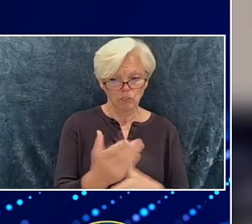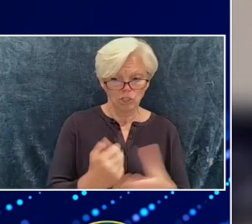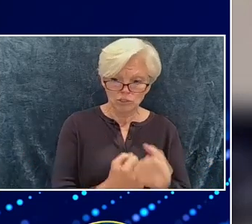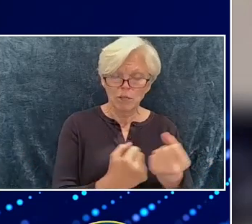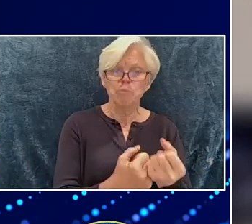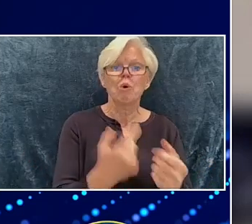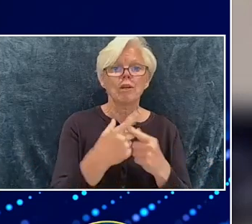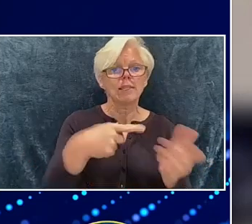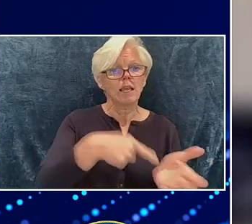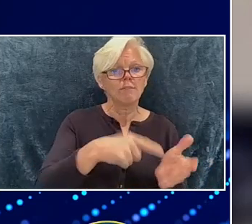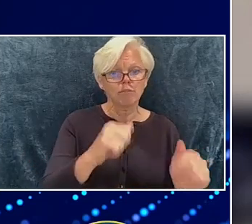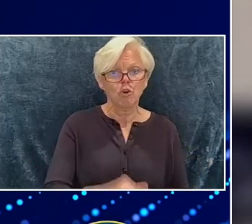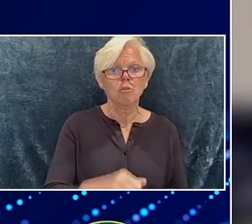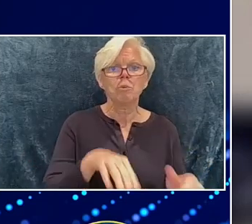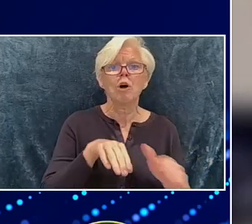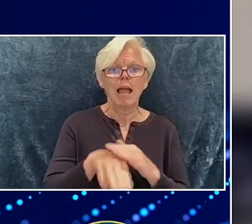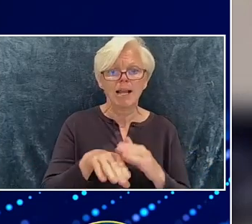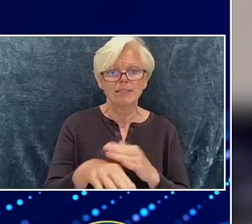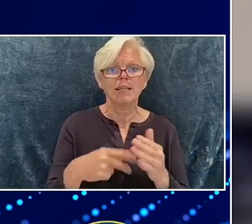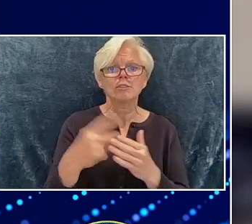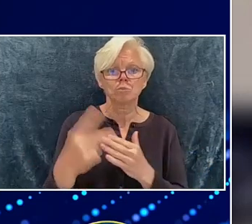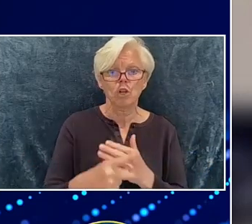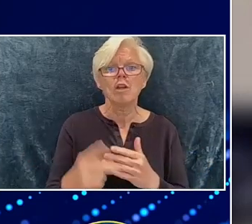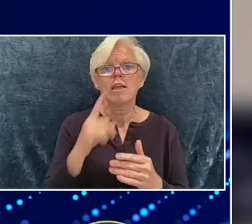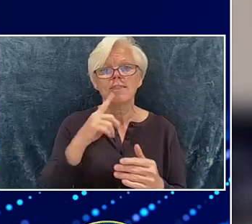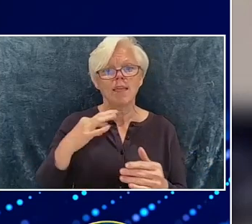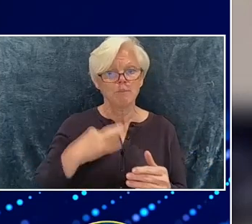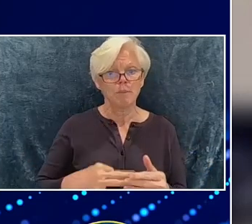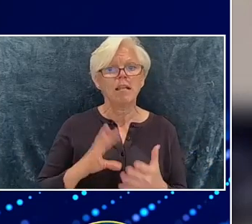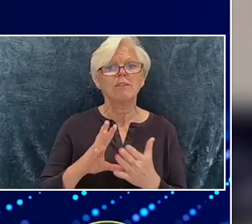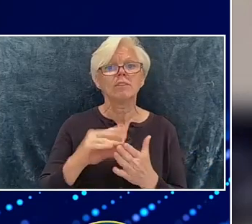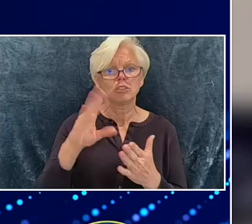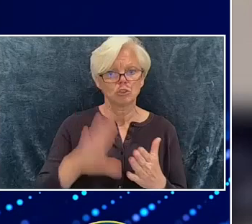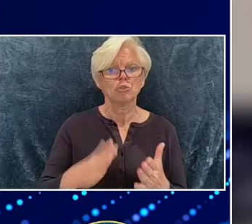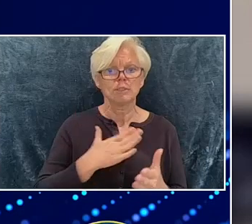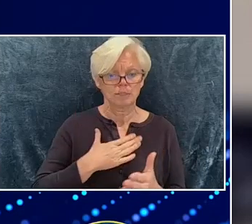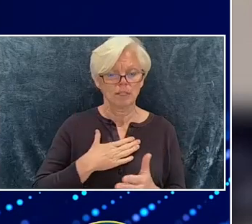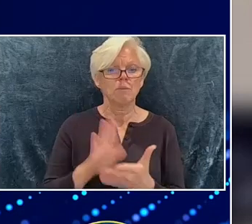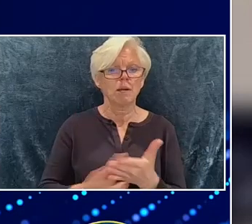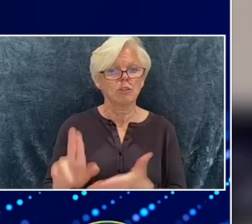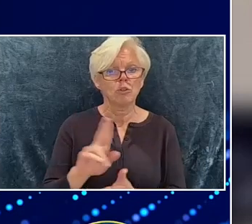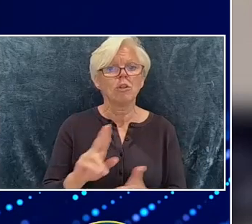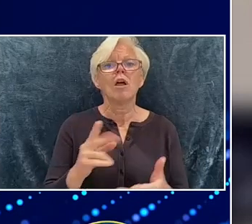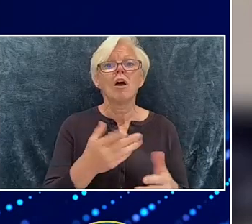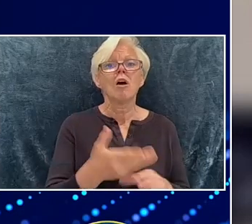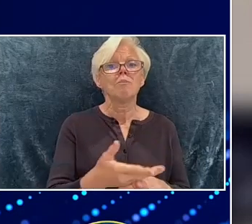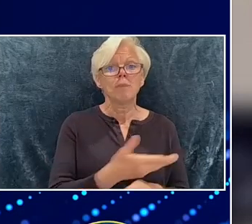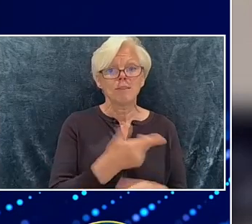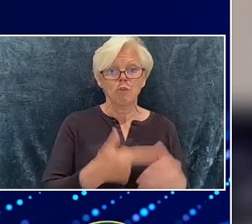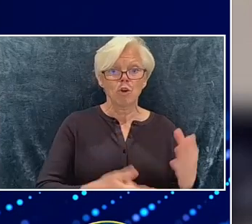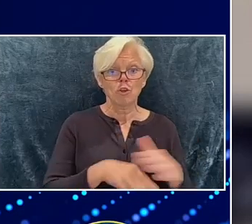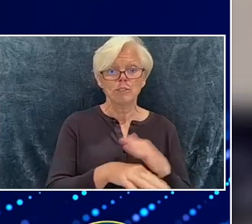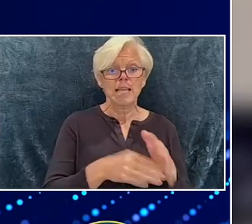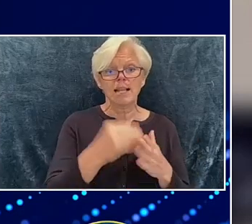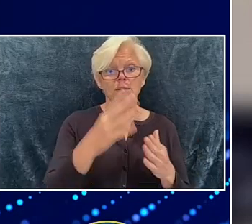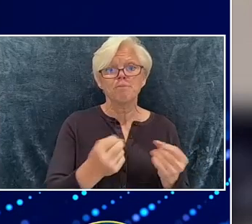have benefited our students at Purdue Fort Wayne. Before these access programs, many of my students could not afford their